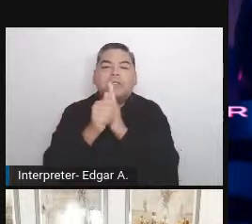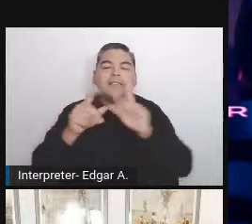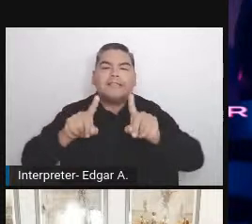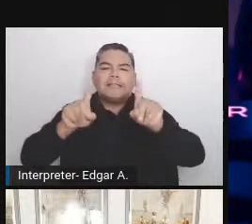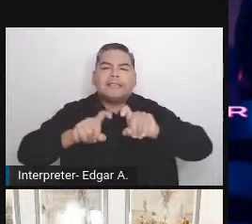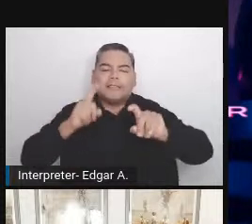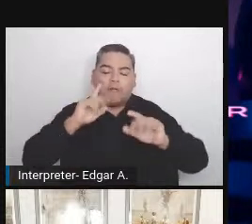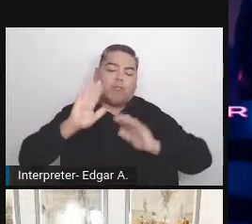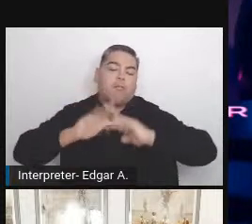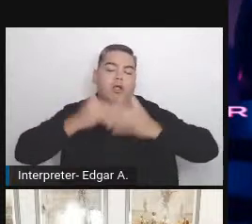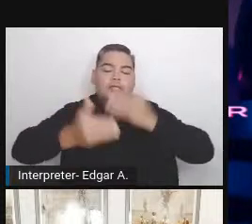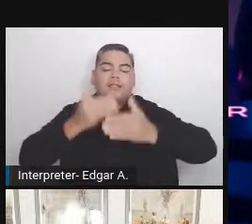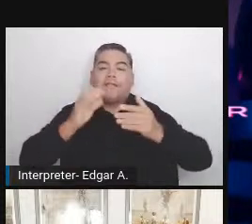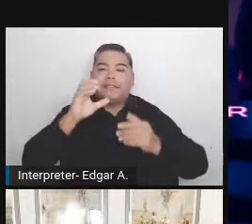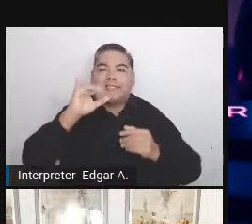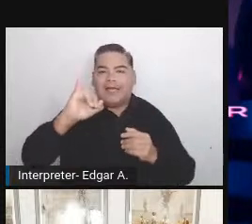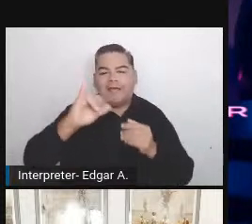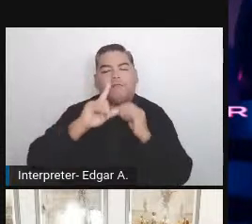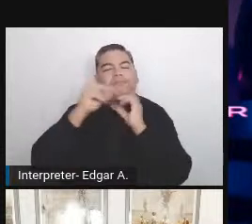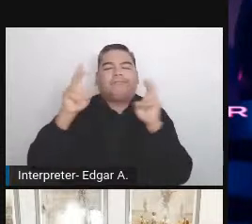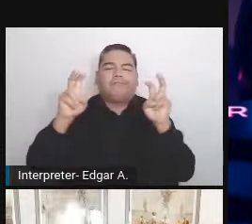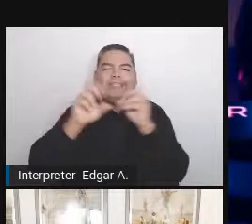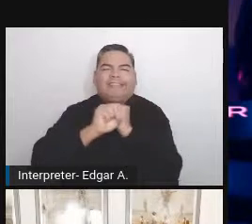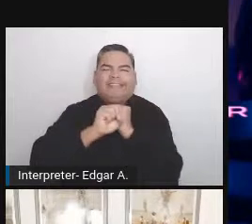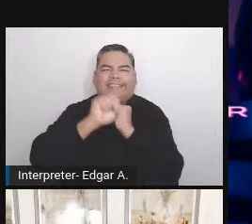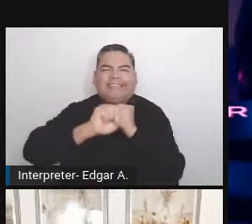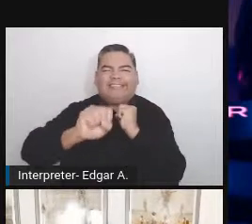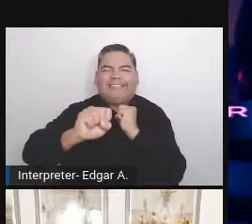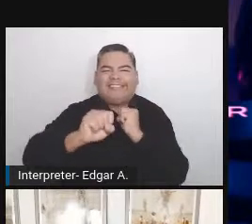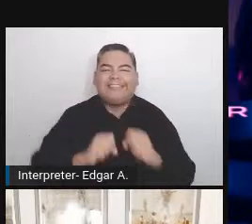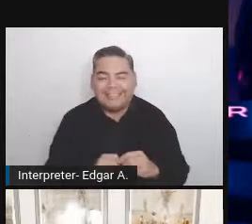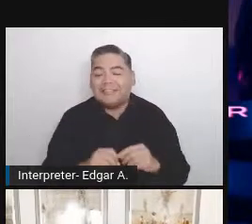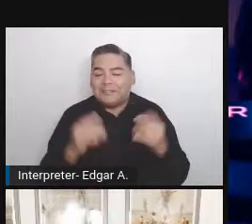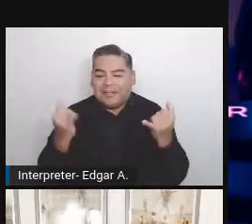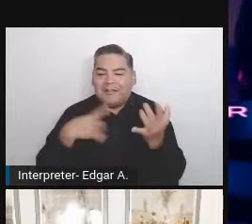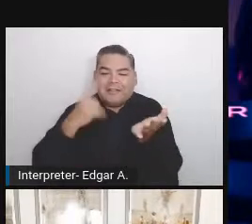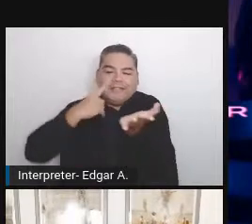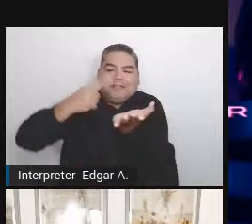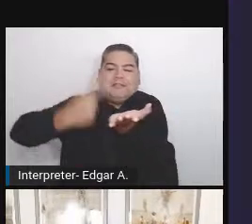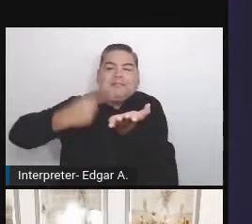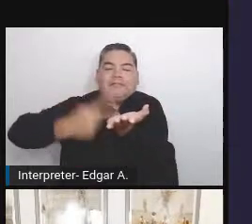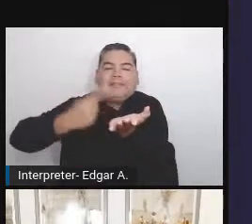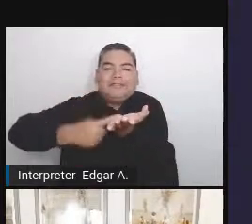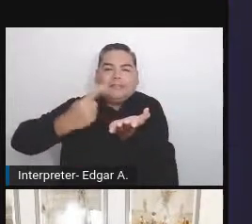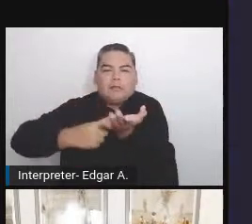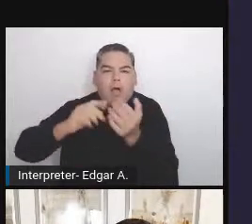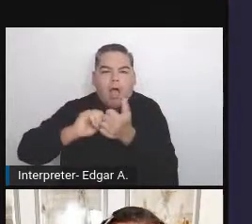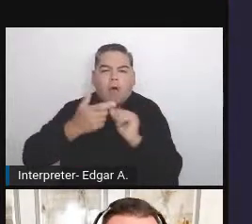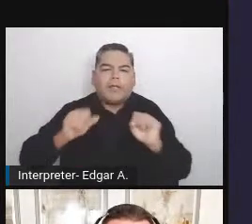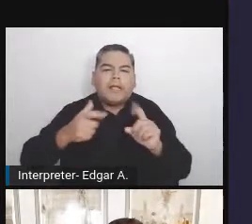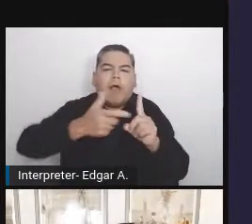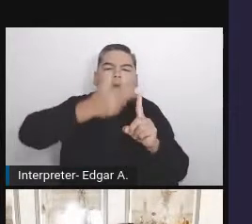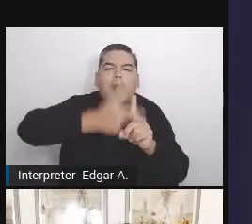So I can say that this would be accessibility testing , the extended version.